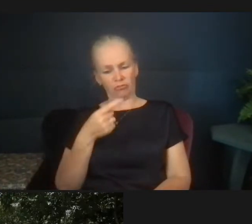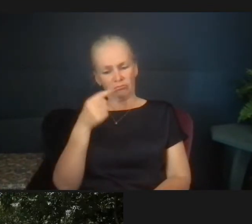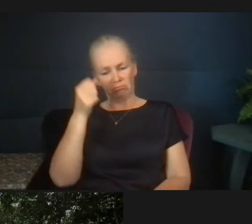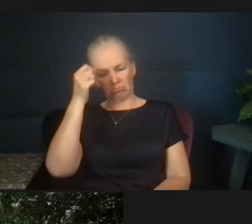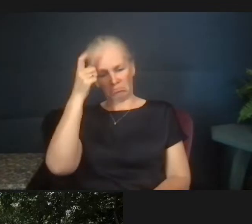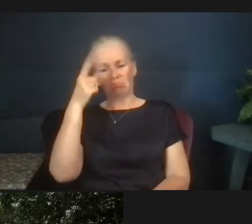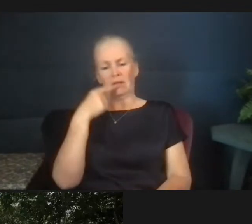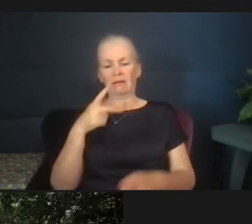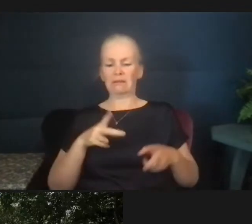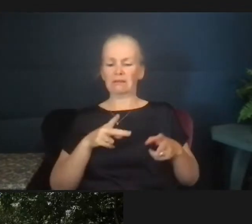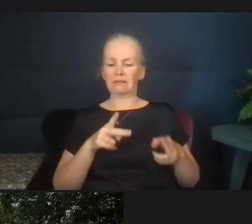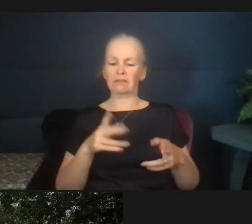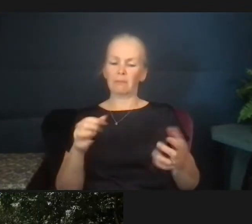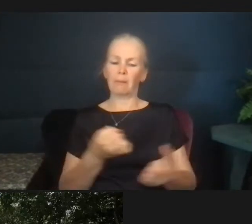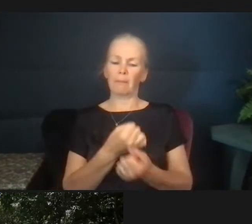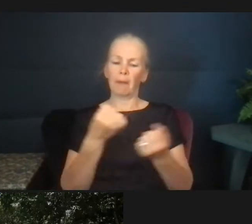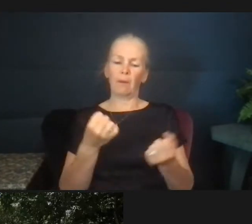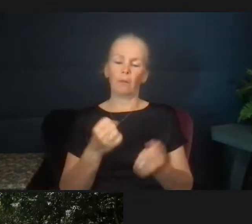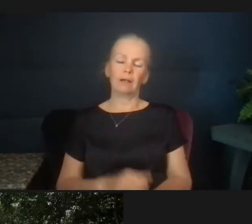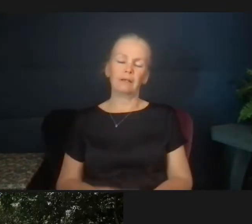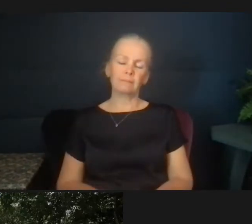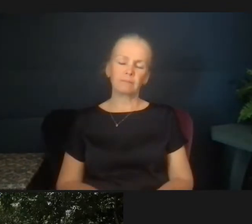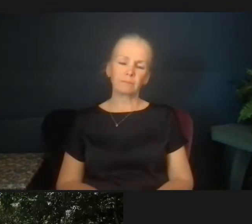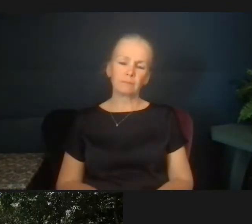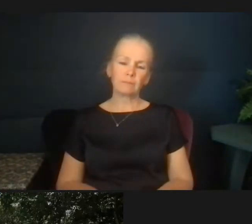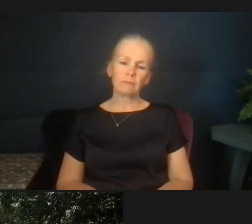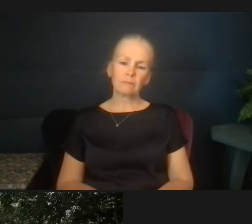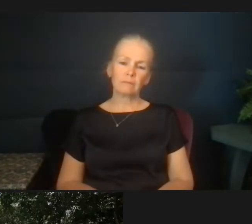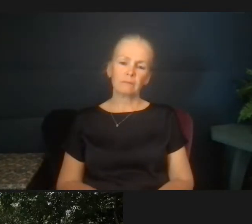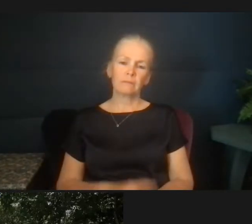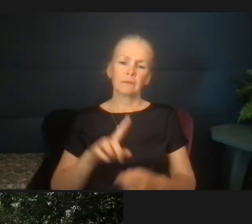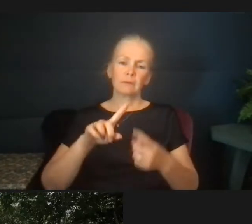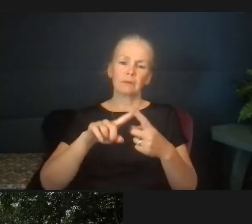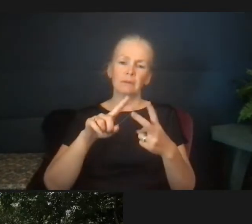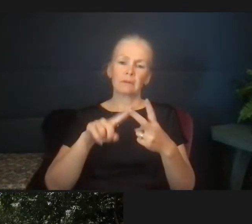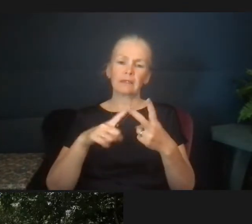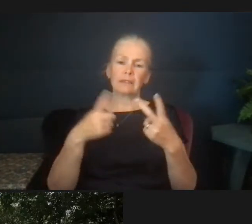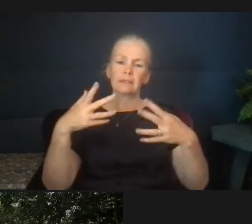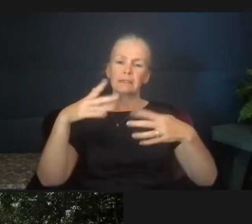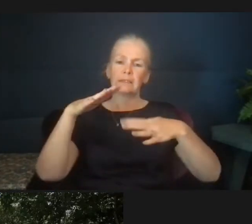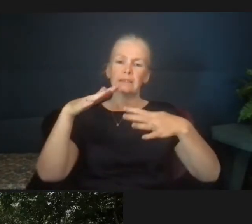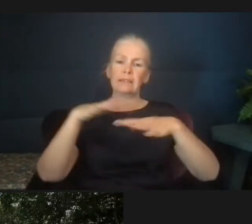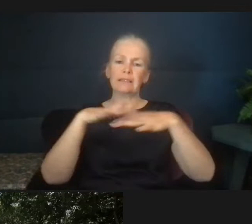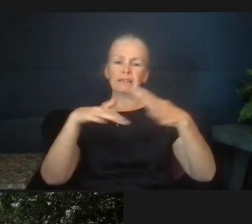systems and power. And secondly, intersectionality may be undone in